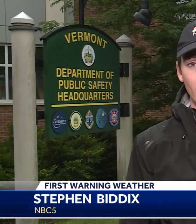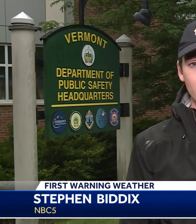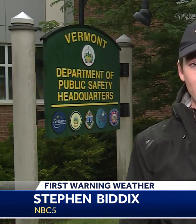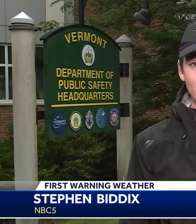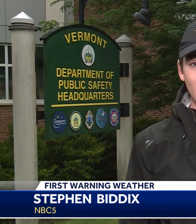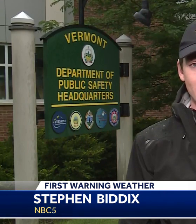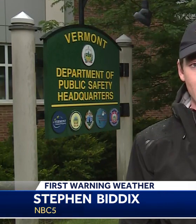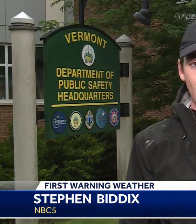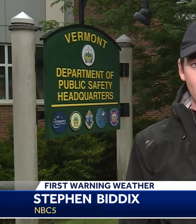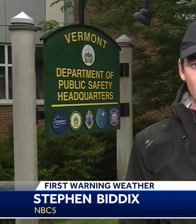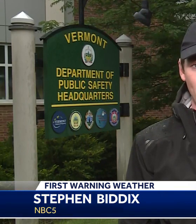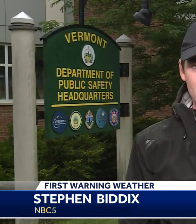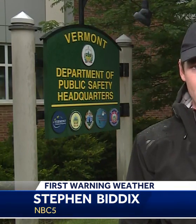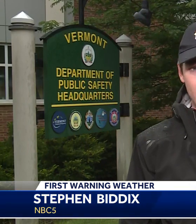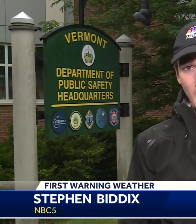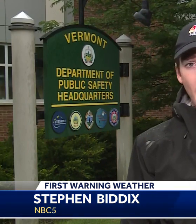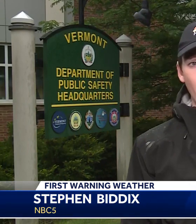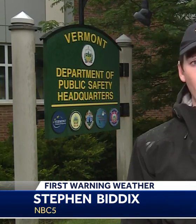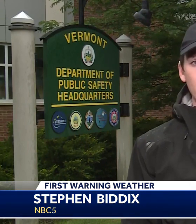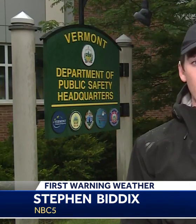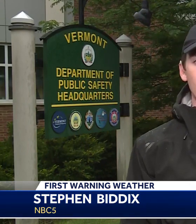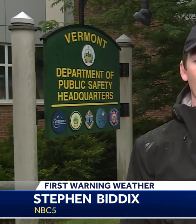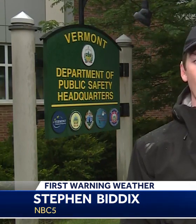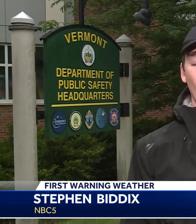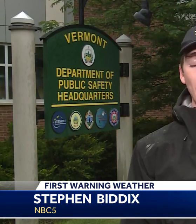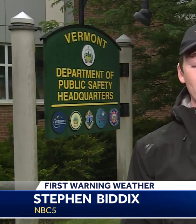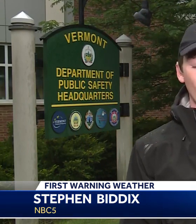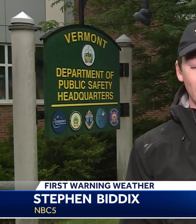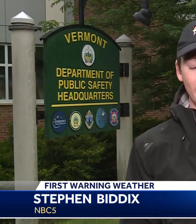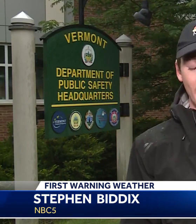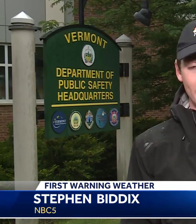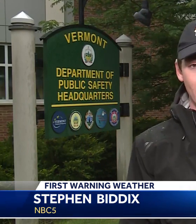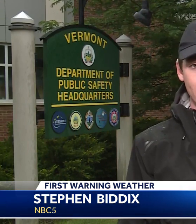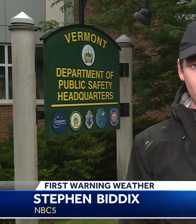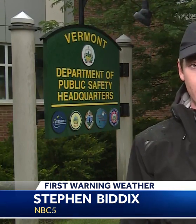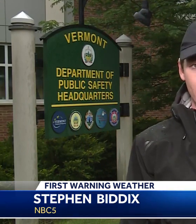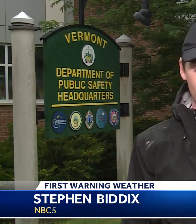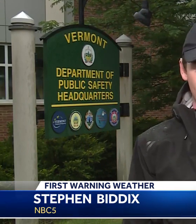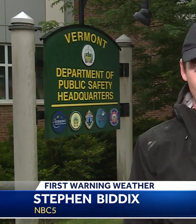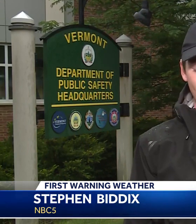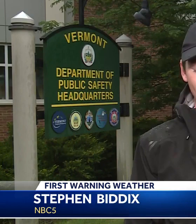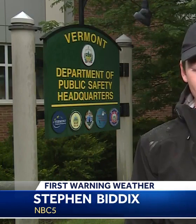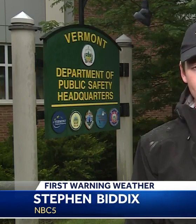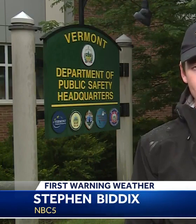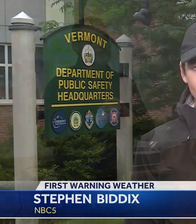STATE OFFICIALS SAY OVER 200 PEOPLE HAVE BEEN RESCUED AND 160 EVACUATED IN THE PAST